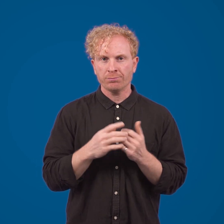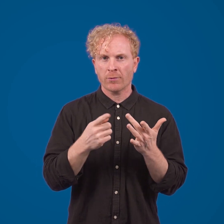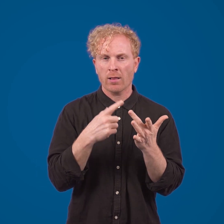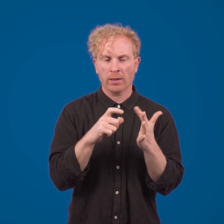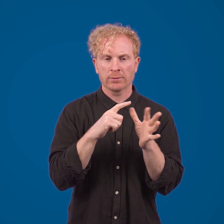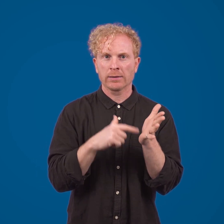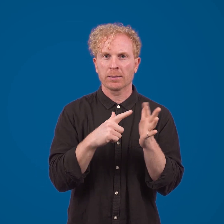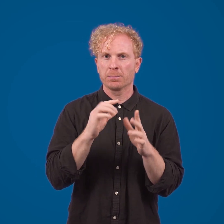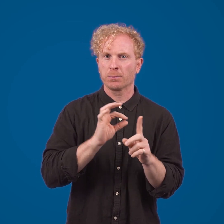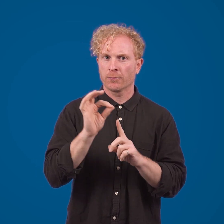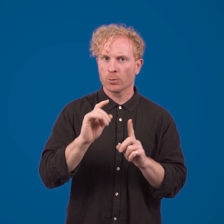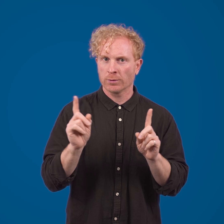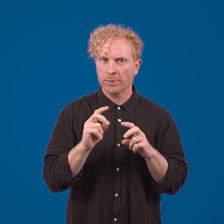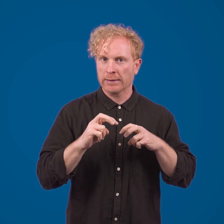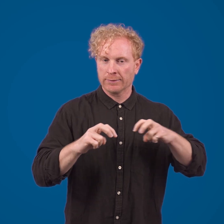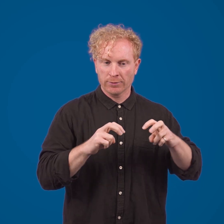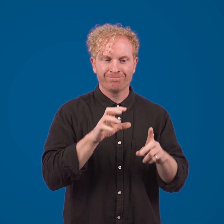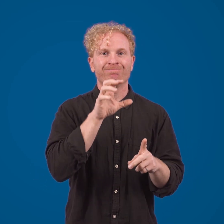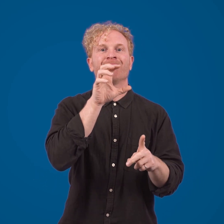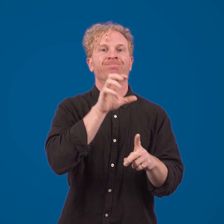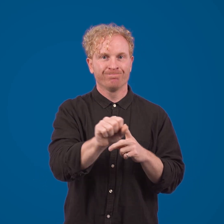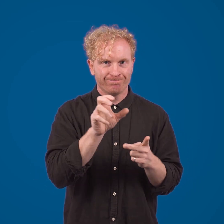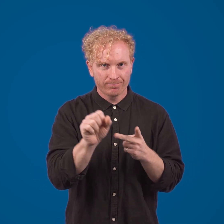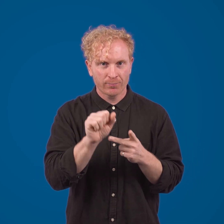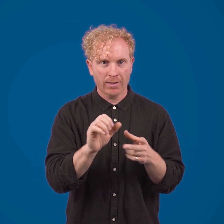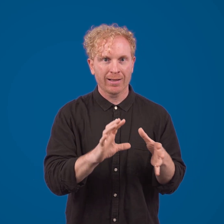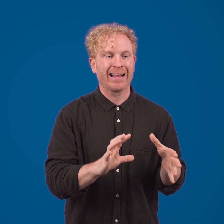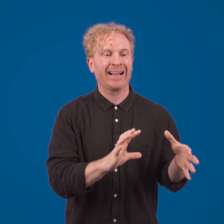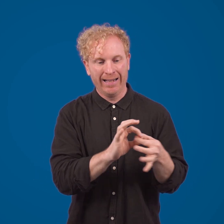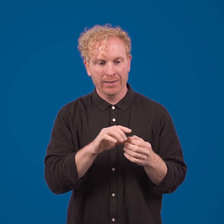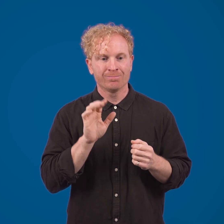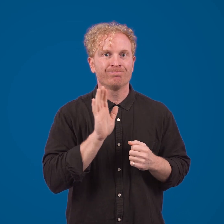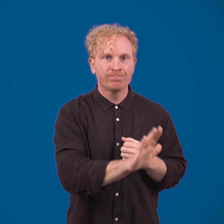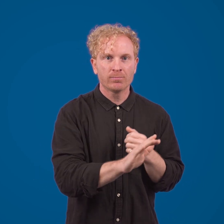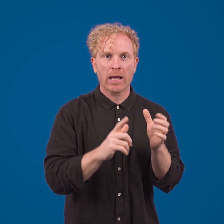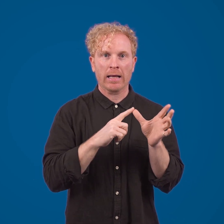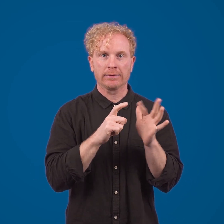Identifies other data improvement activities relevant to ADS